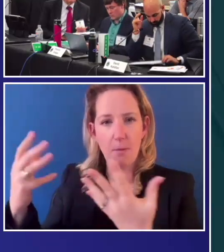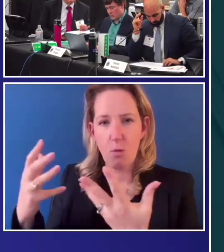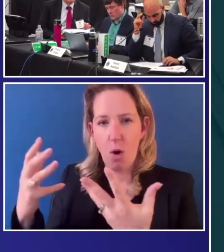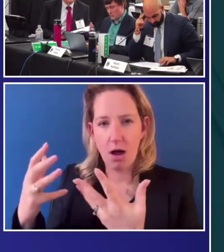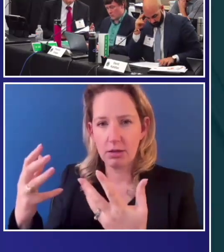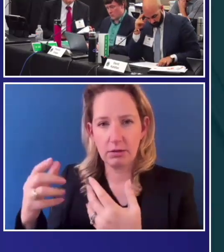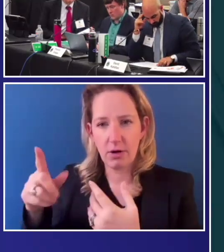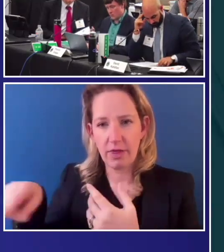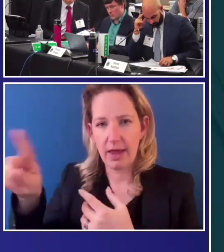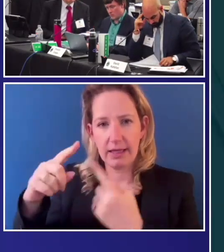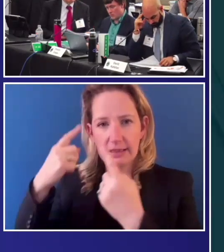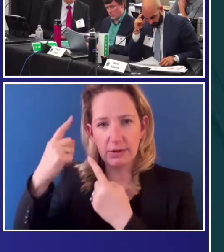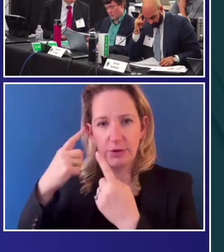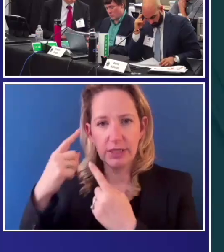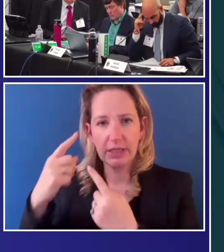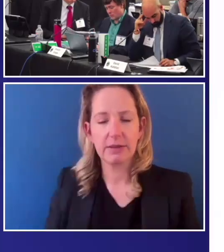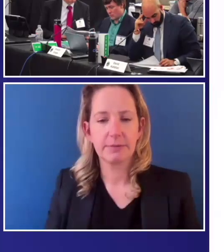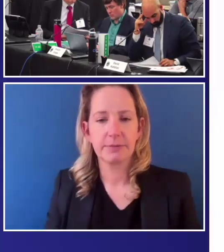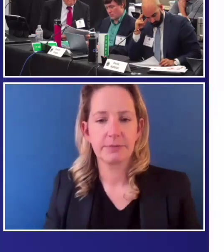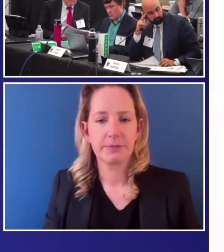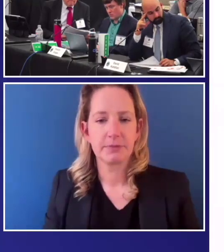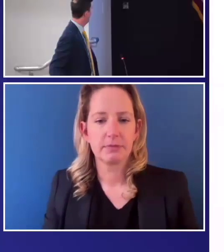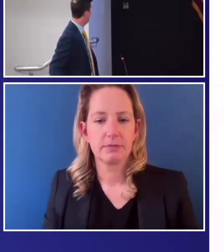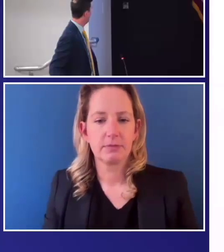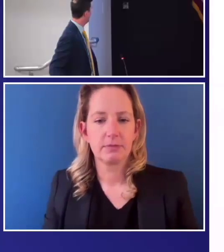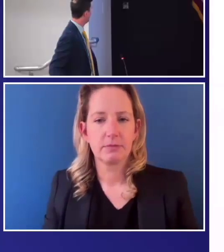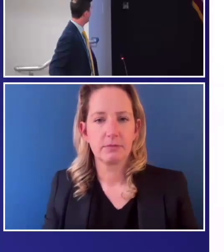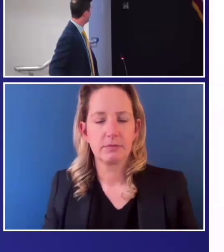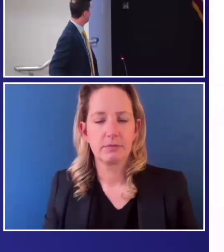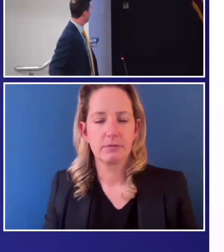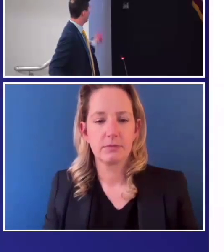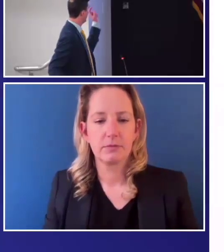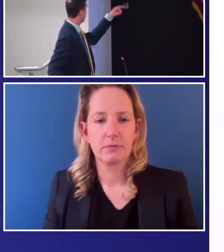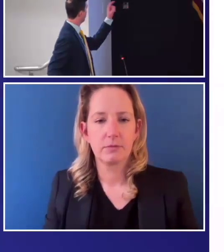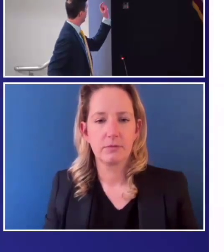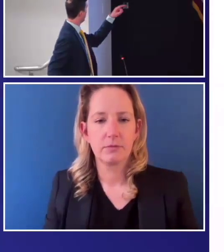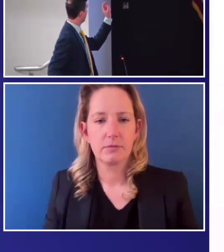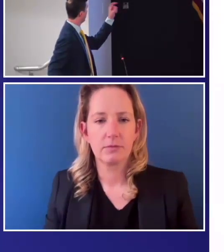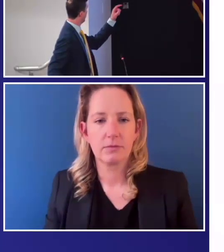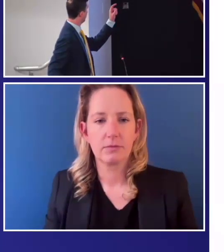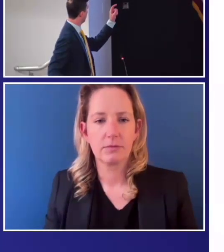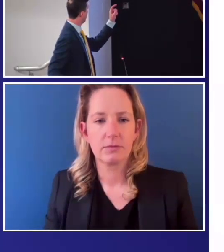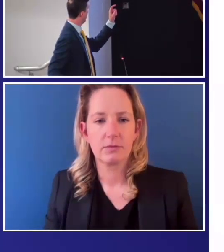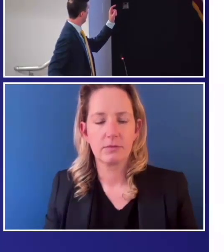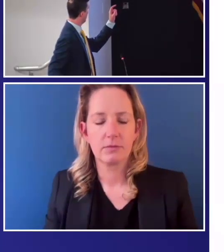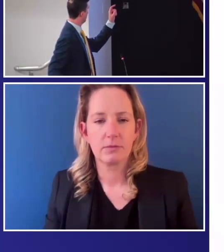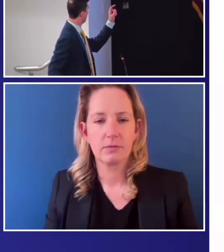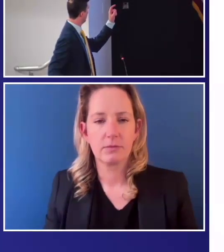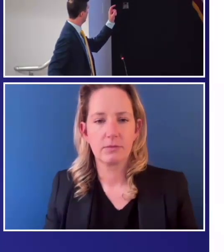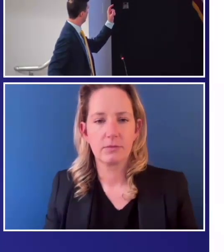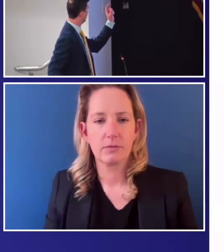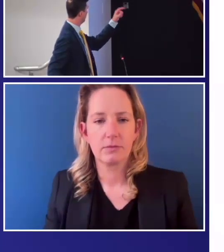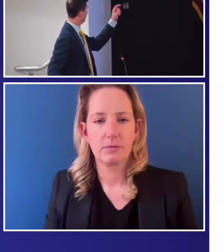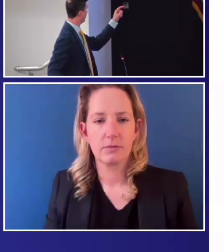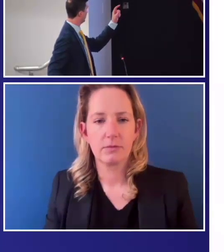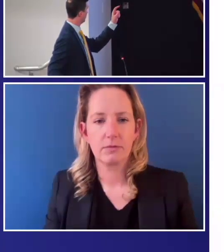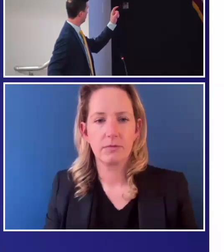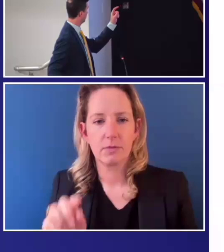slide, please? Nope, sorry, going the wrong -- other way. Go -- nope, forward to --